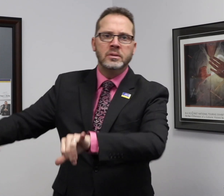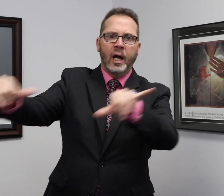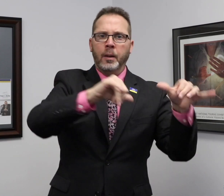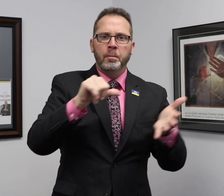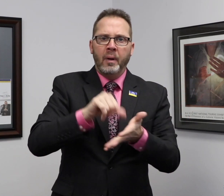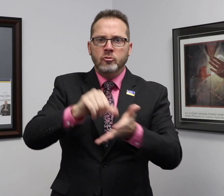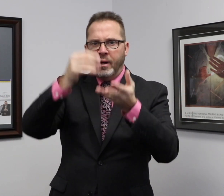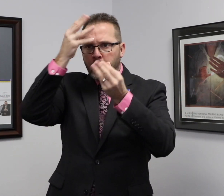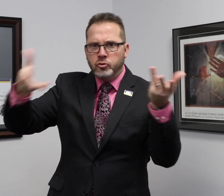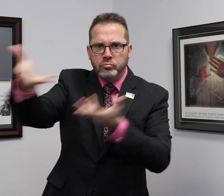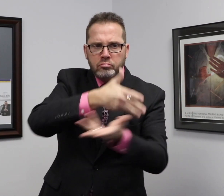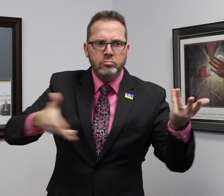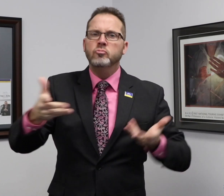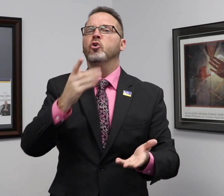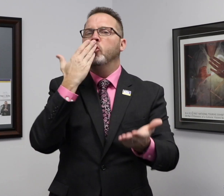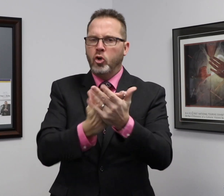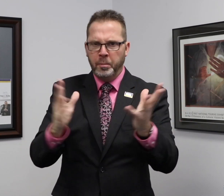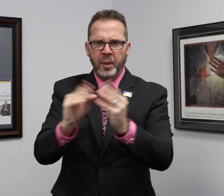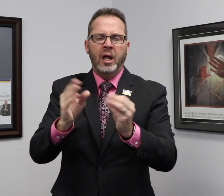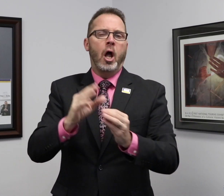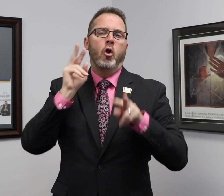transition. It was a very good conversation and a very successful